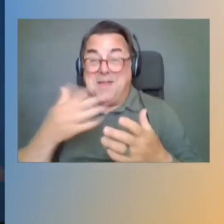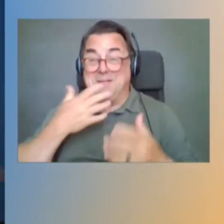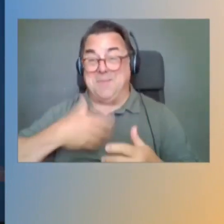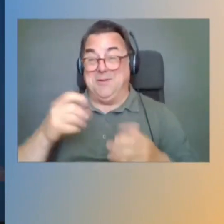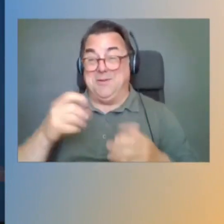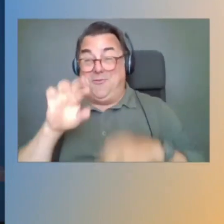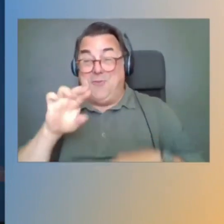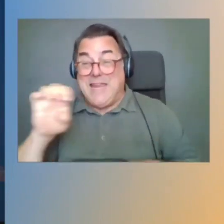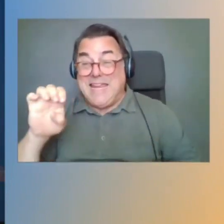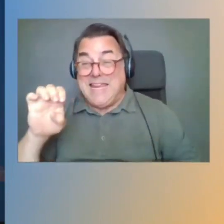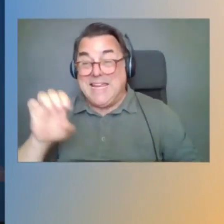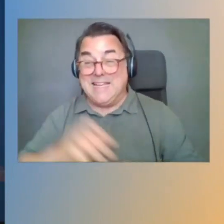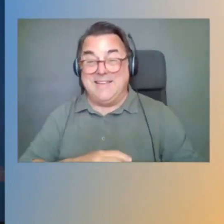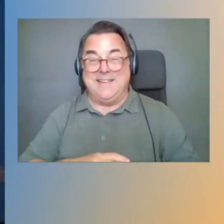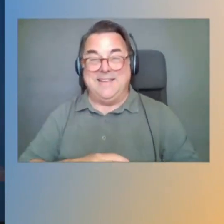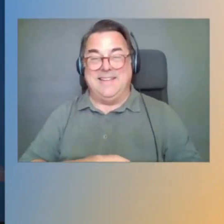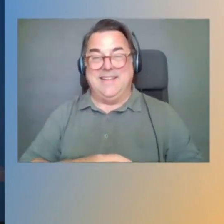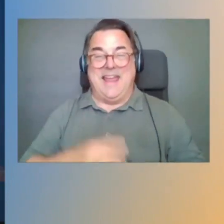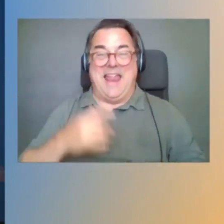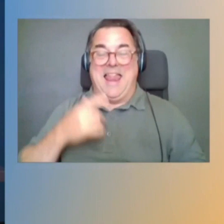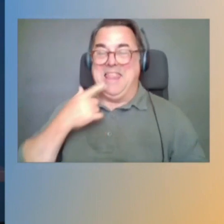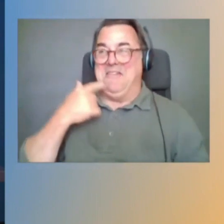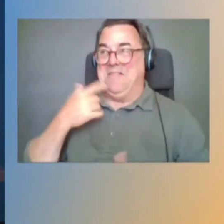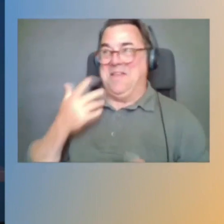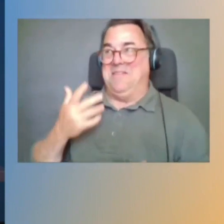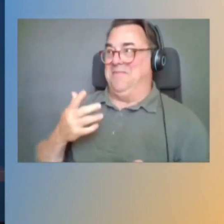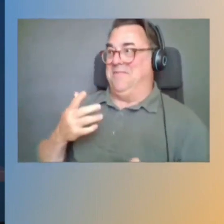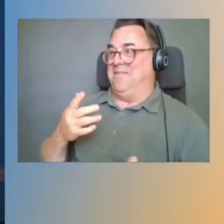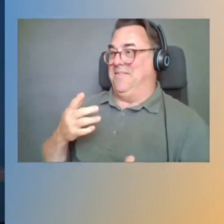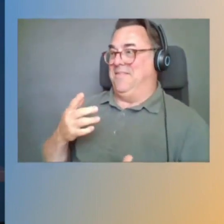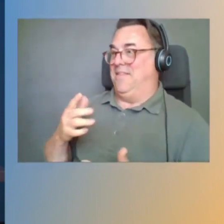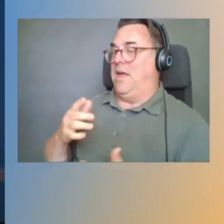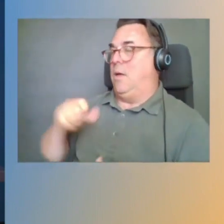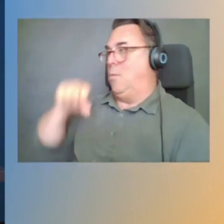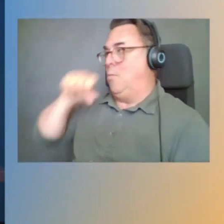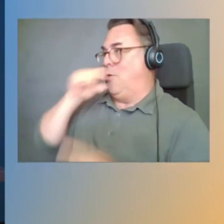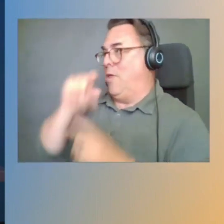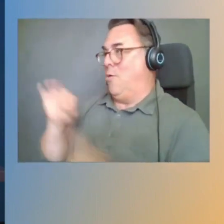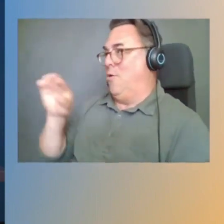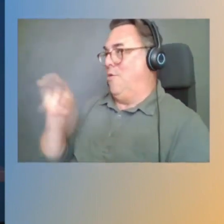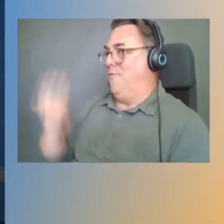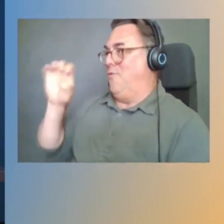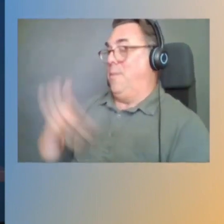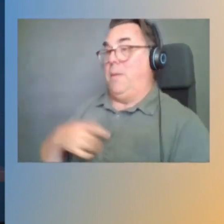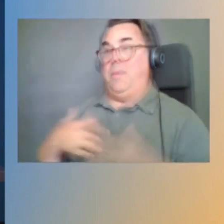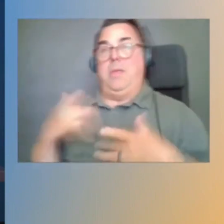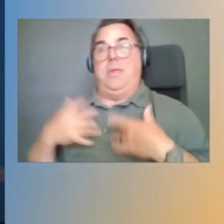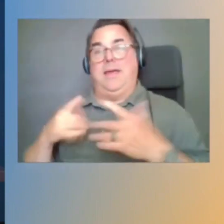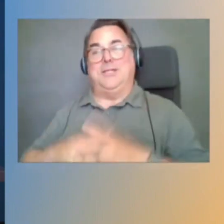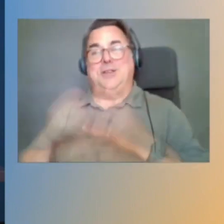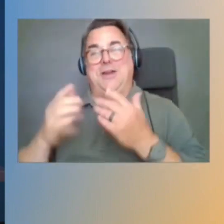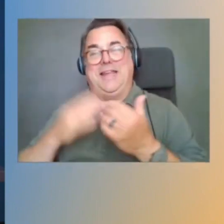Yeah, nothing like that word, right? Yep. People can get started easily. You just gotta get started, just gotta try.